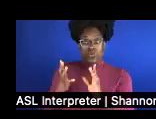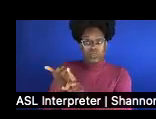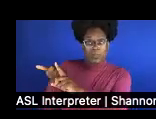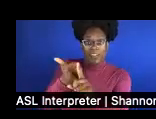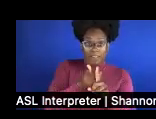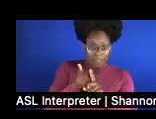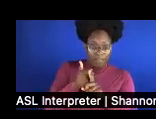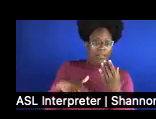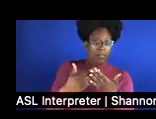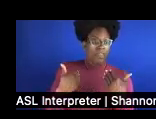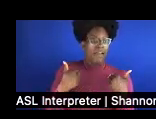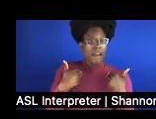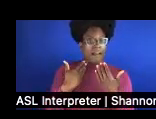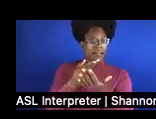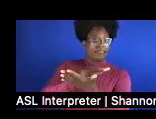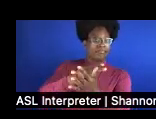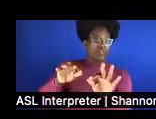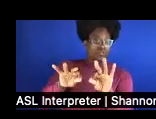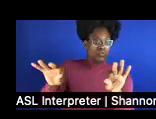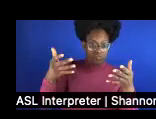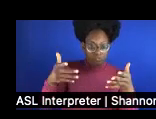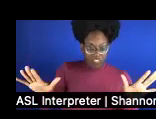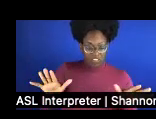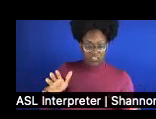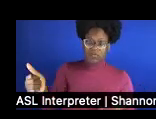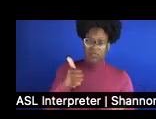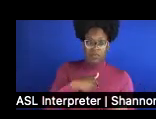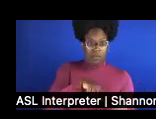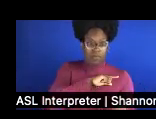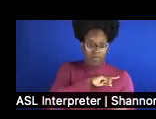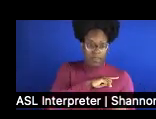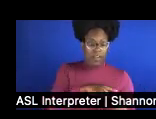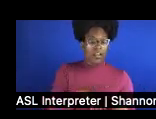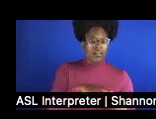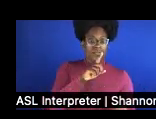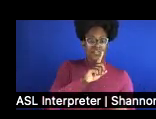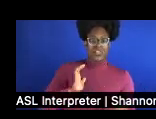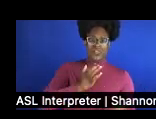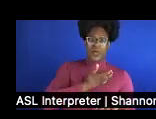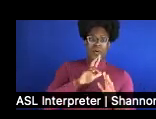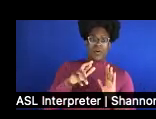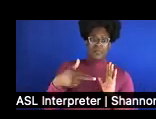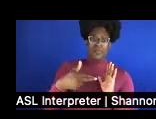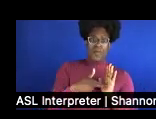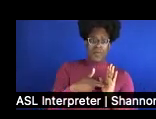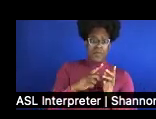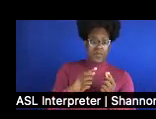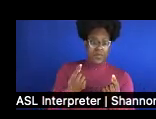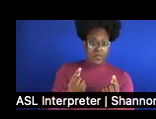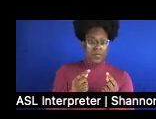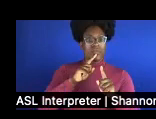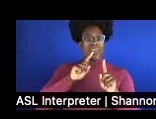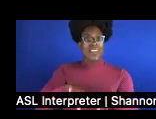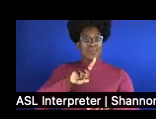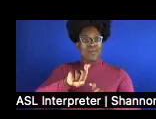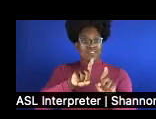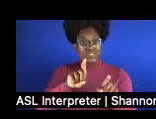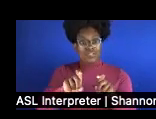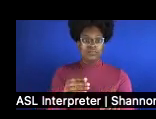feedback and not really to give answers. One foundational principle that WCC is built on is